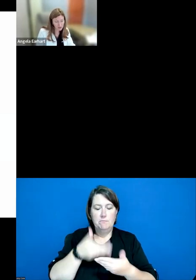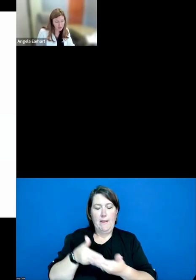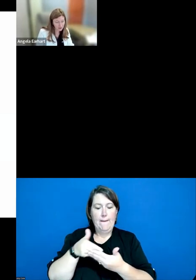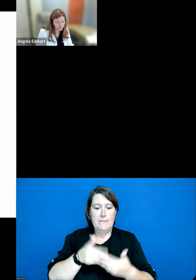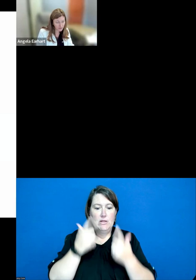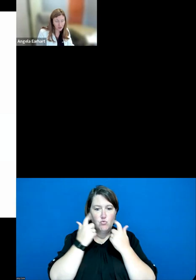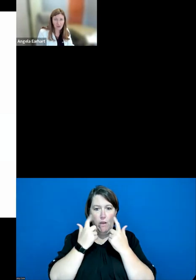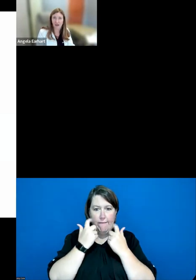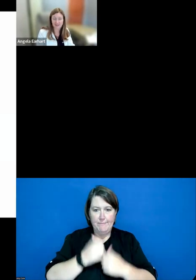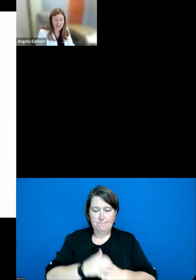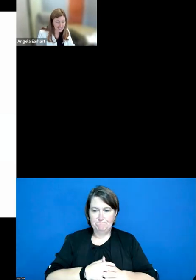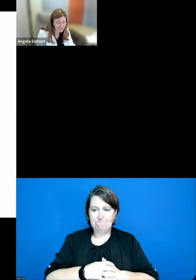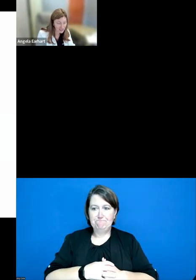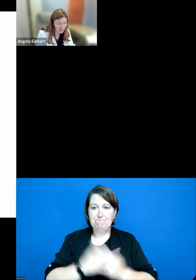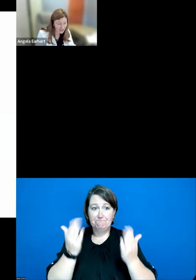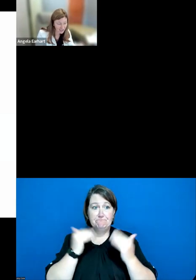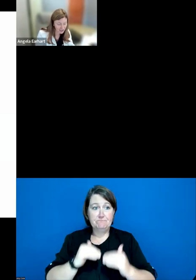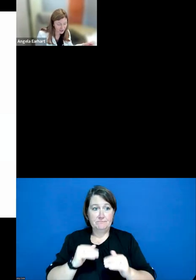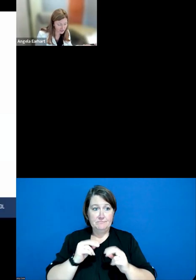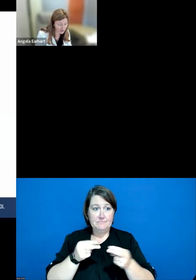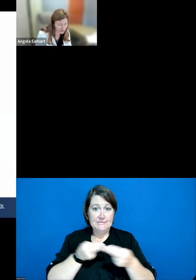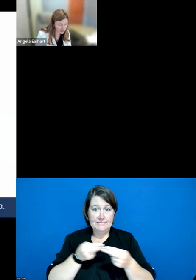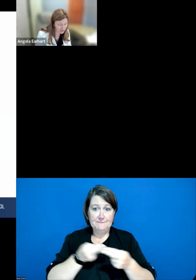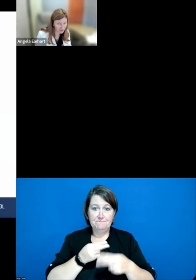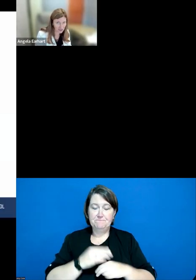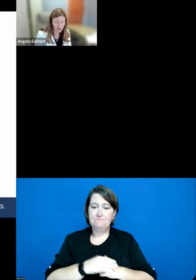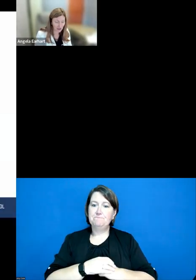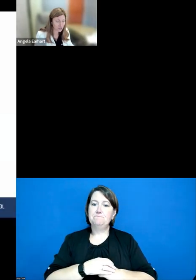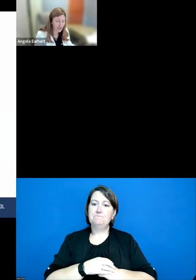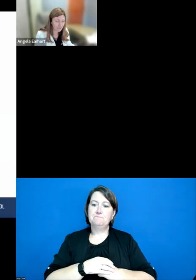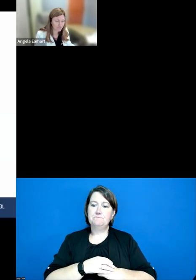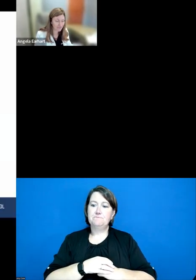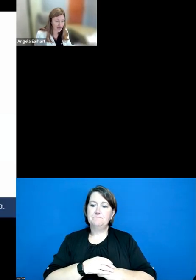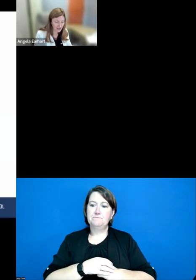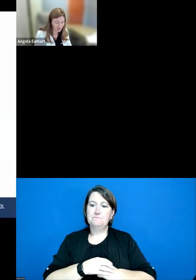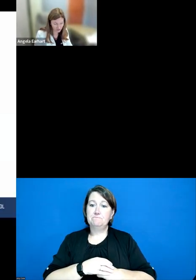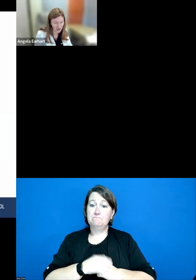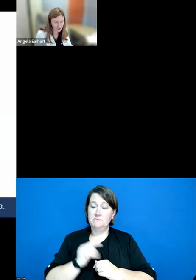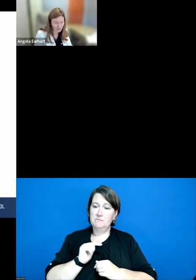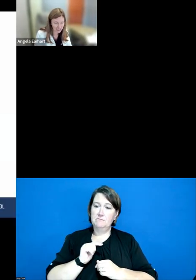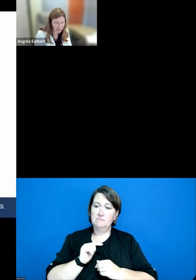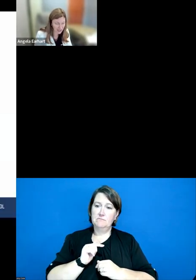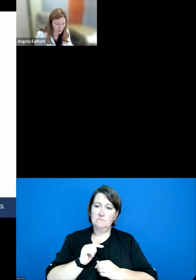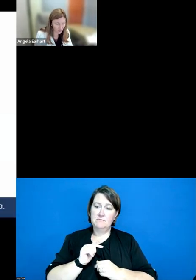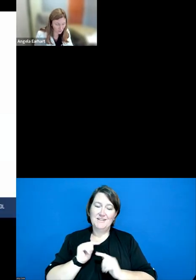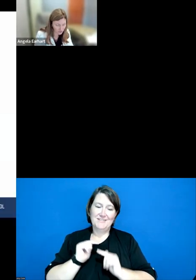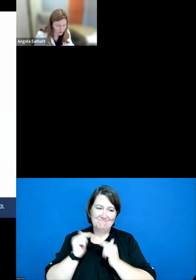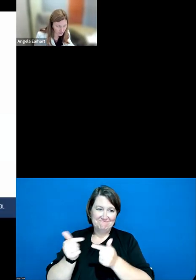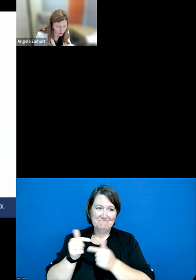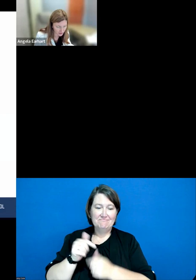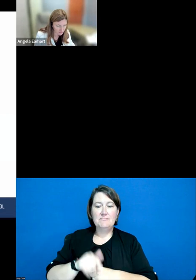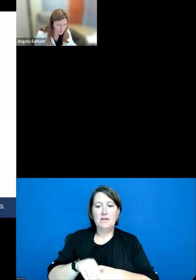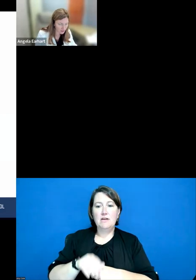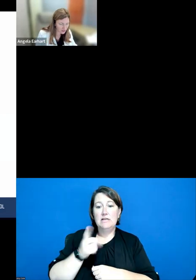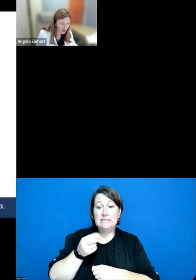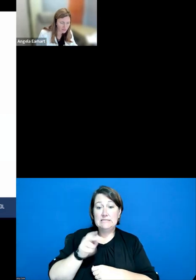In the next slide, I'm going to let Mike doctor Mc take over and talk